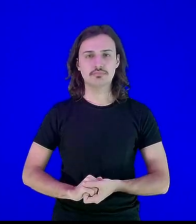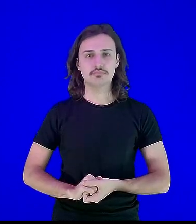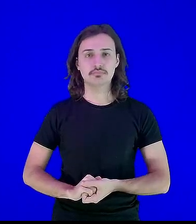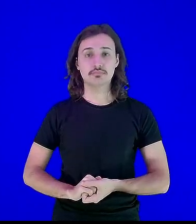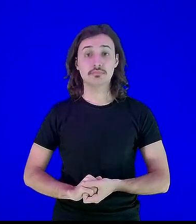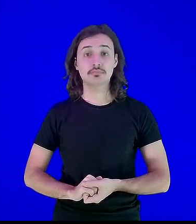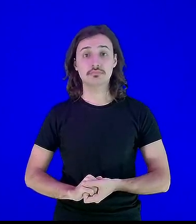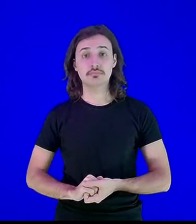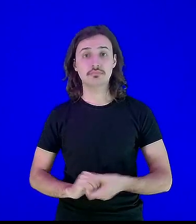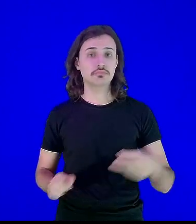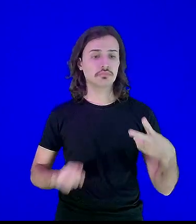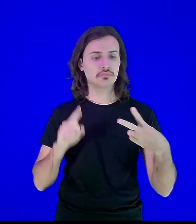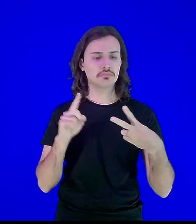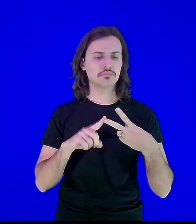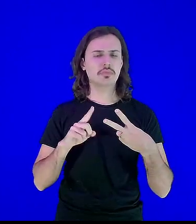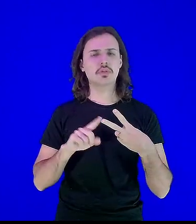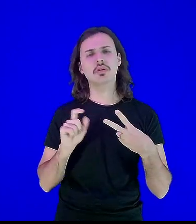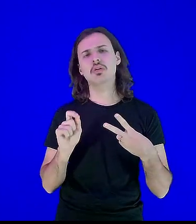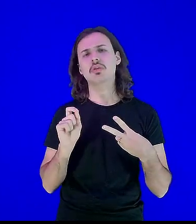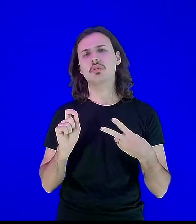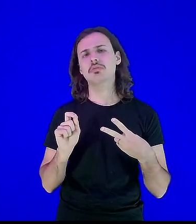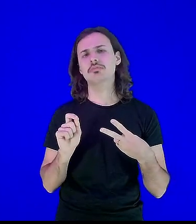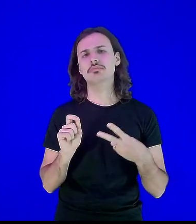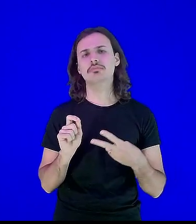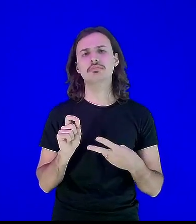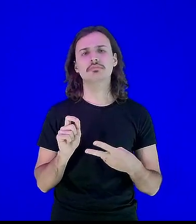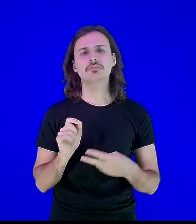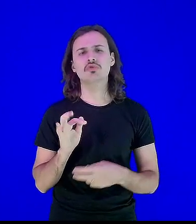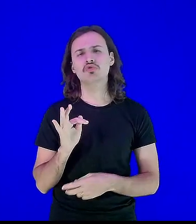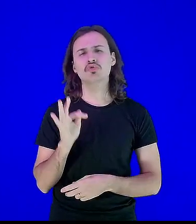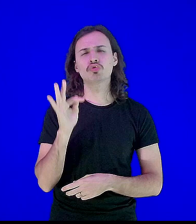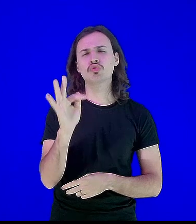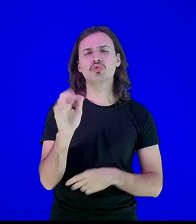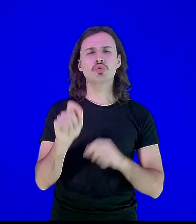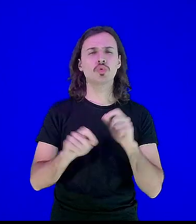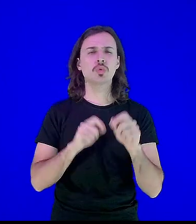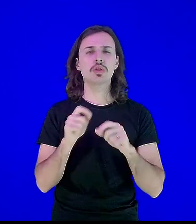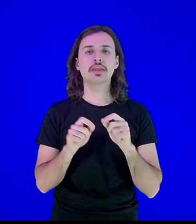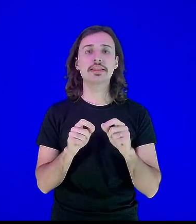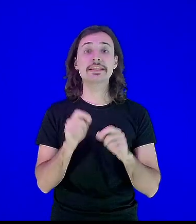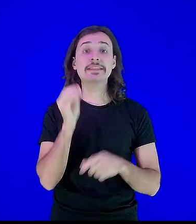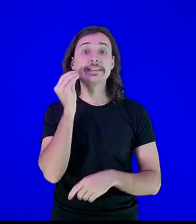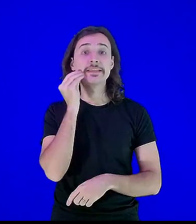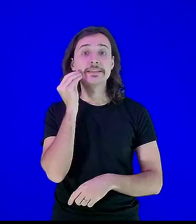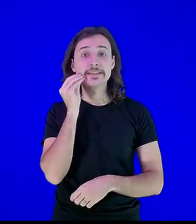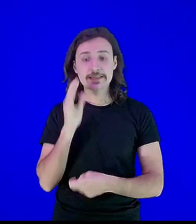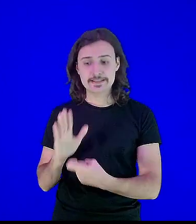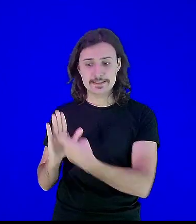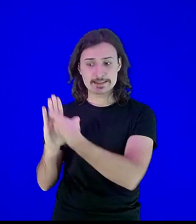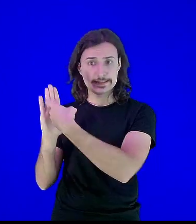second one is the feature of being able to add a full text to LetraSinal